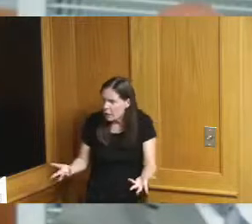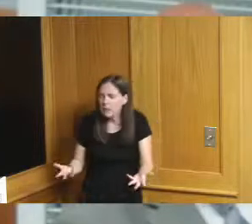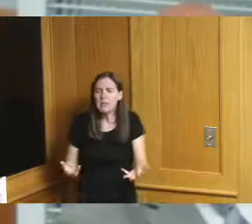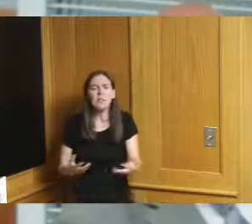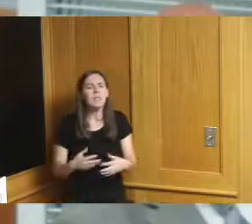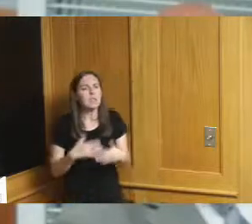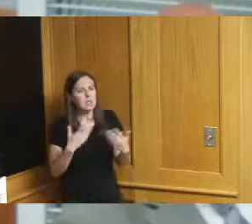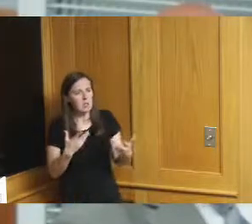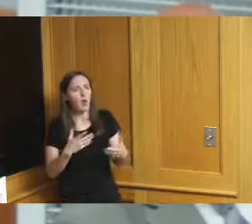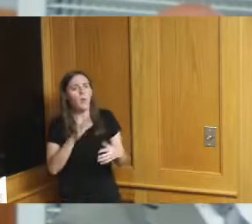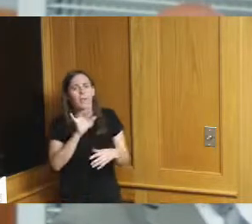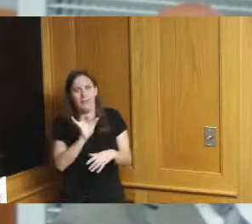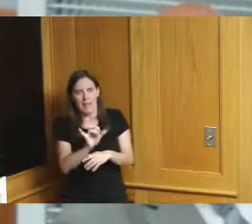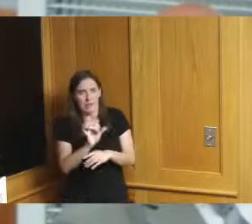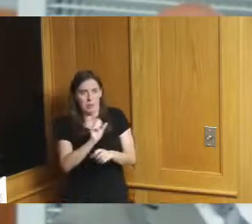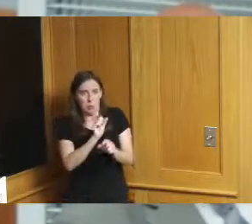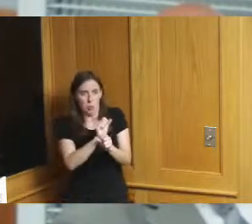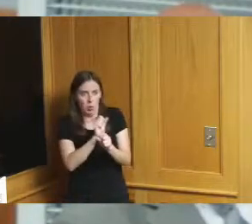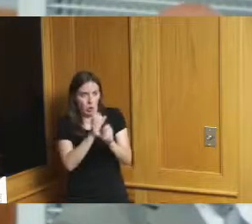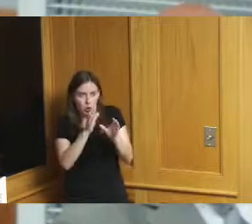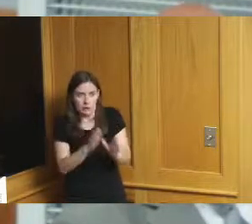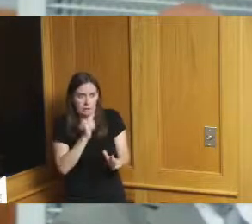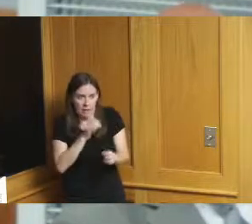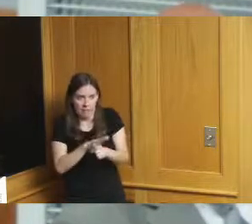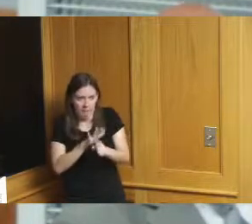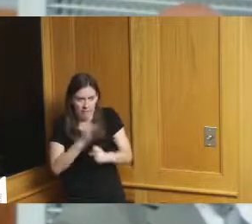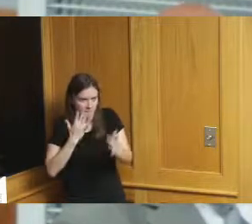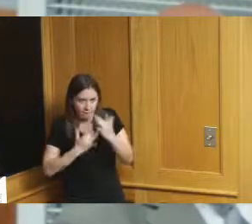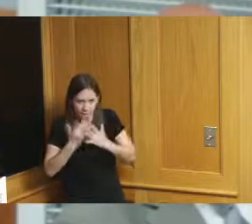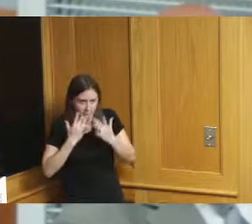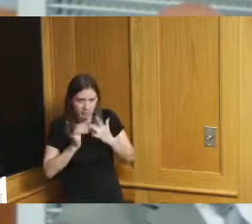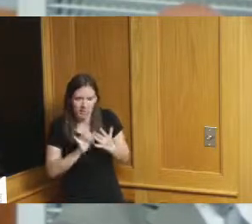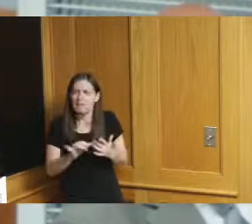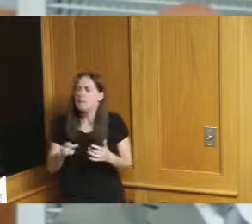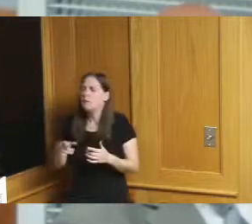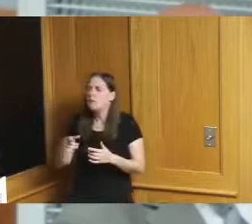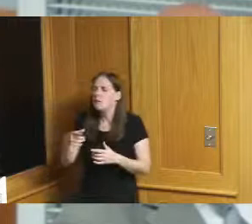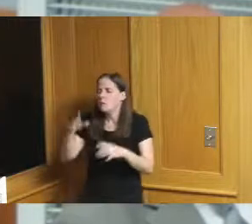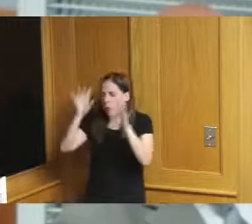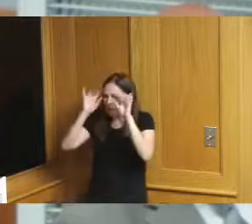labor shortage that we're facing again can you expand on what the labor shortage is